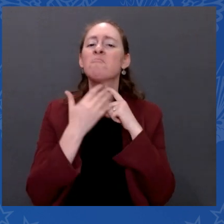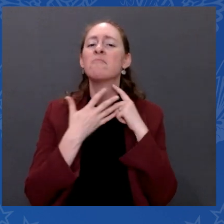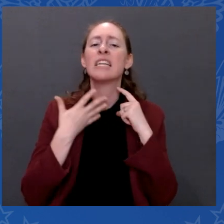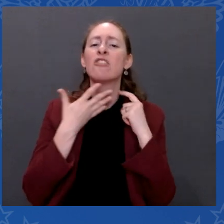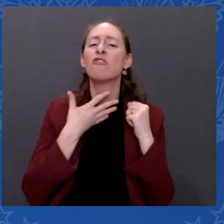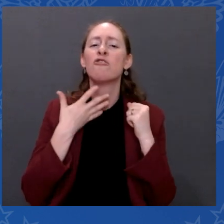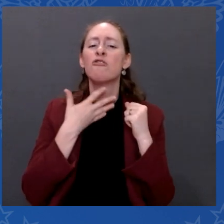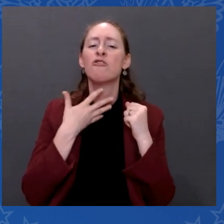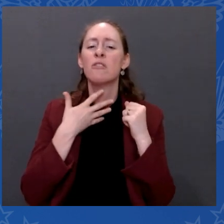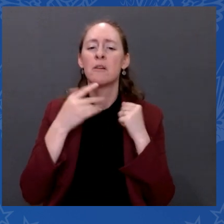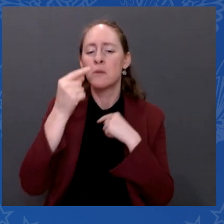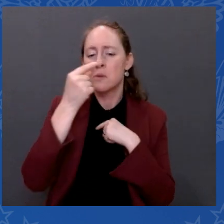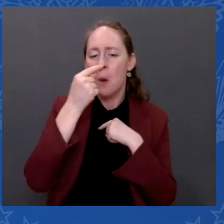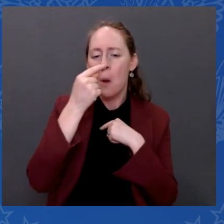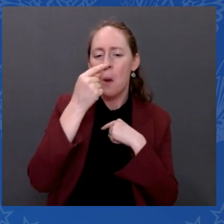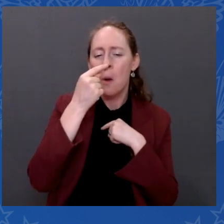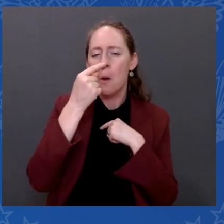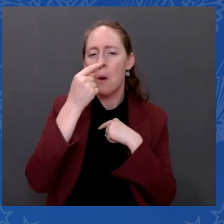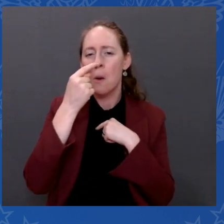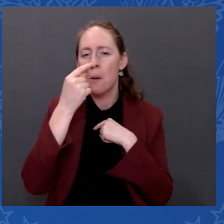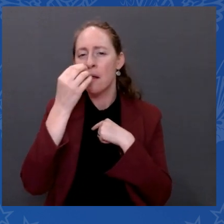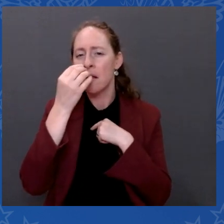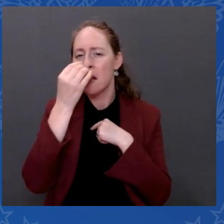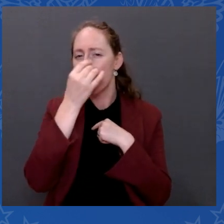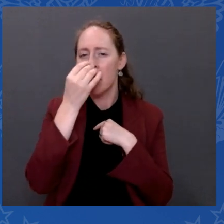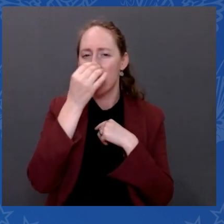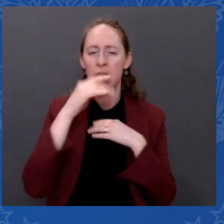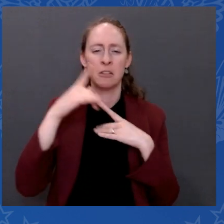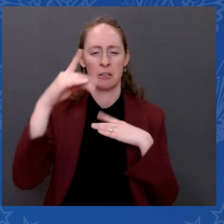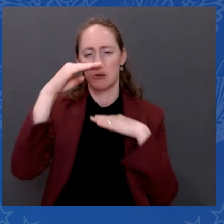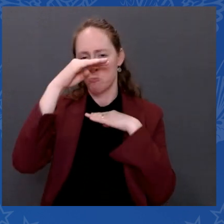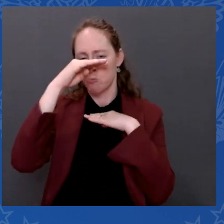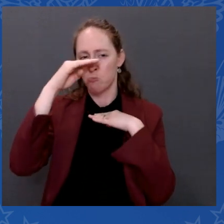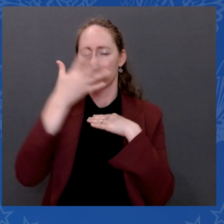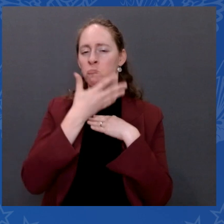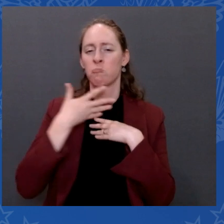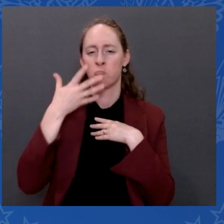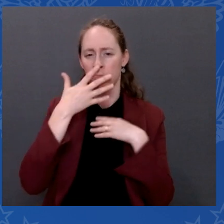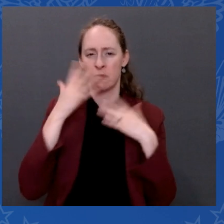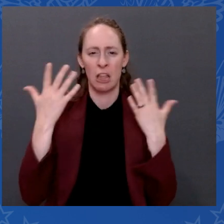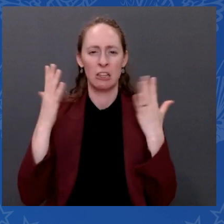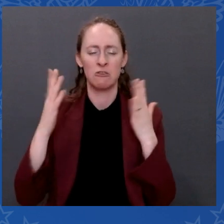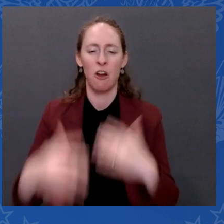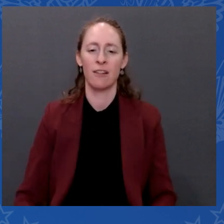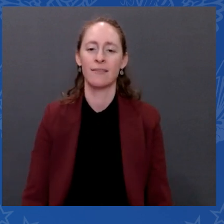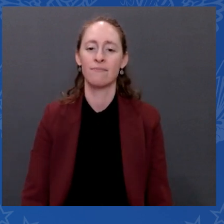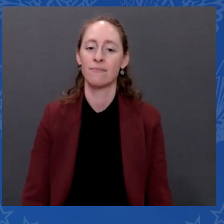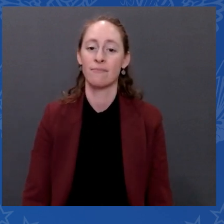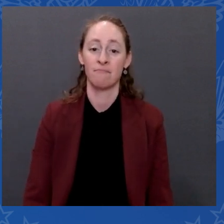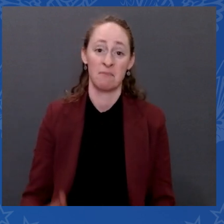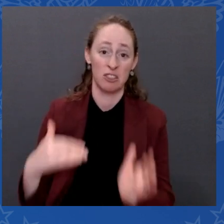And -- but they tell me that's par for the course. And I think I'm on my way to a full, total recovery, God willing.